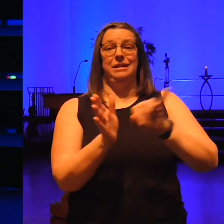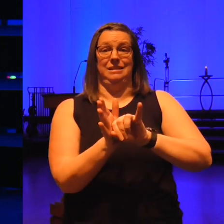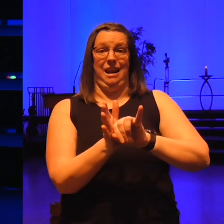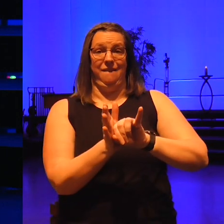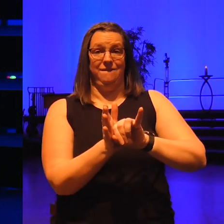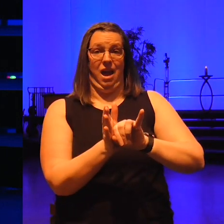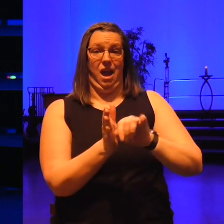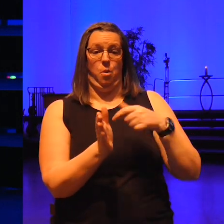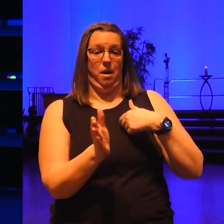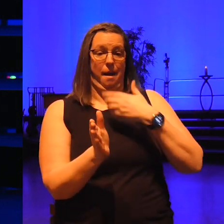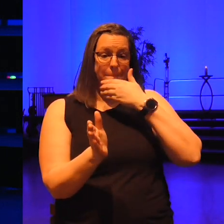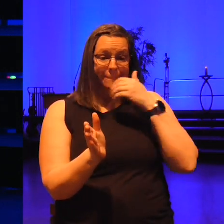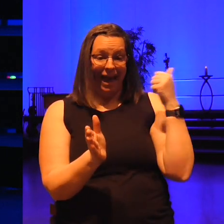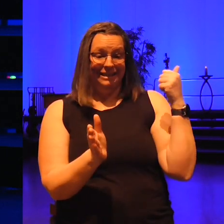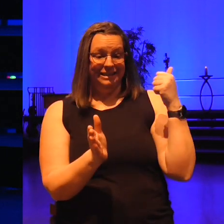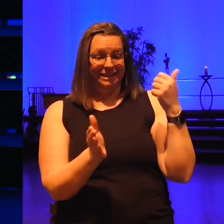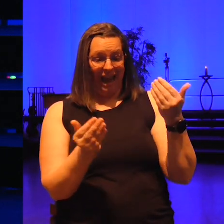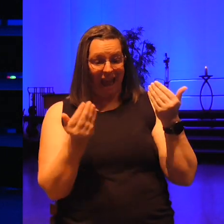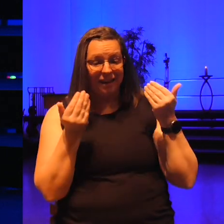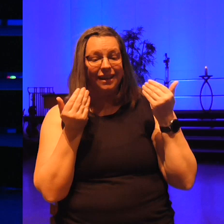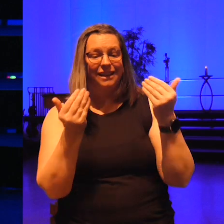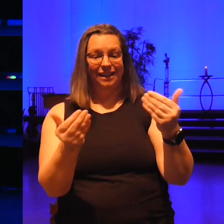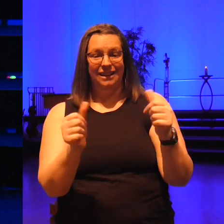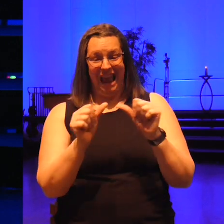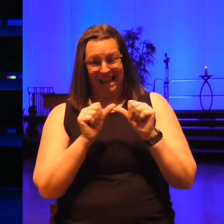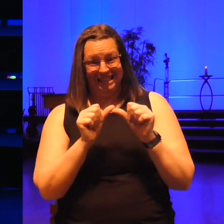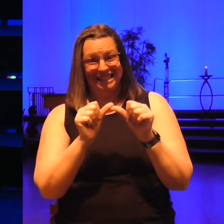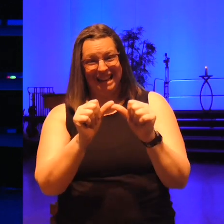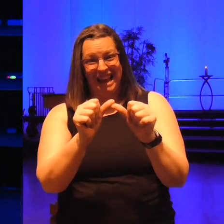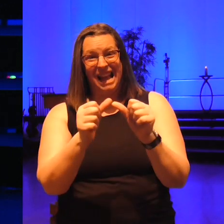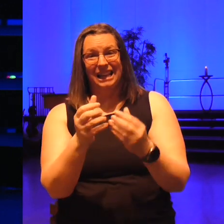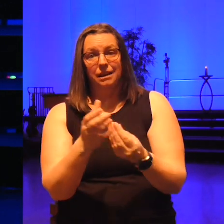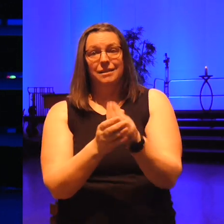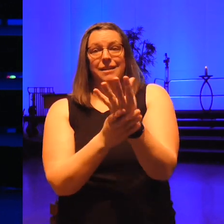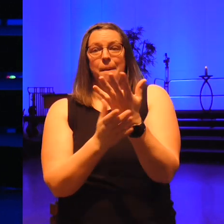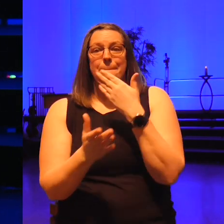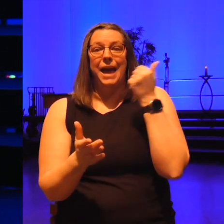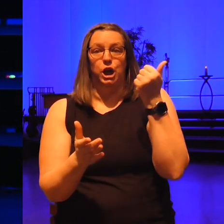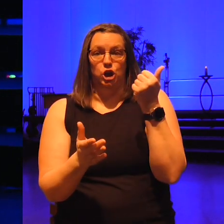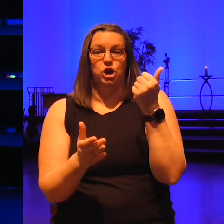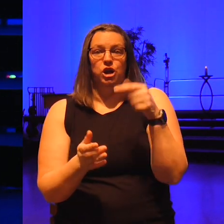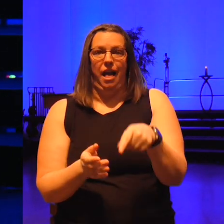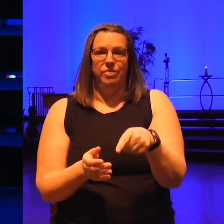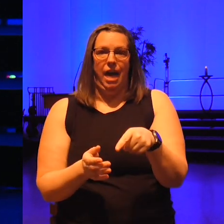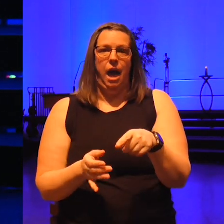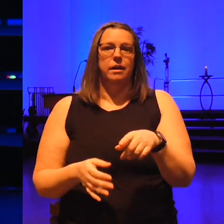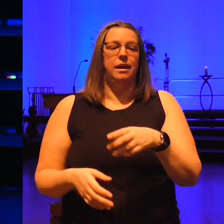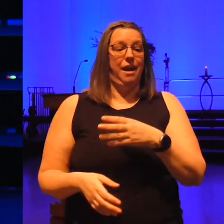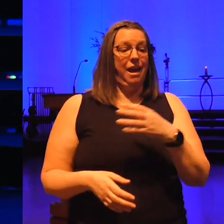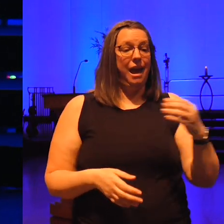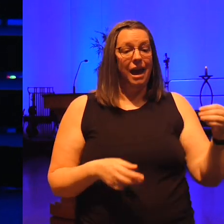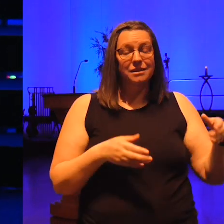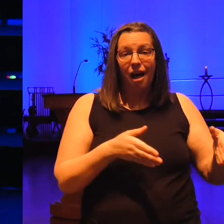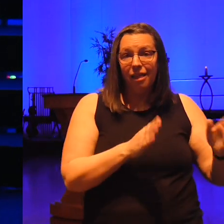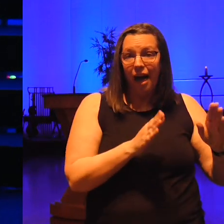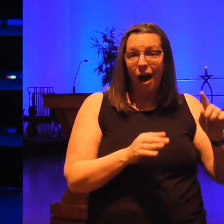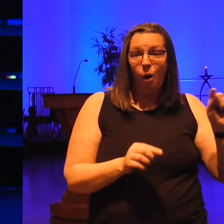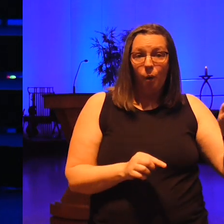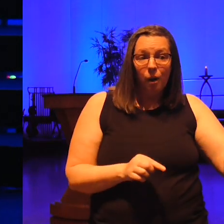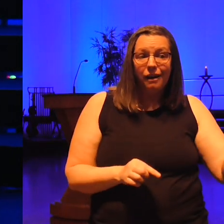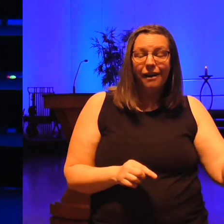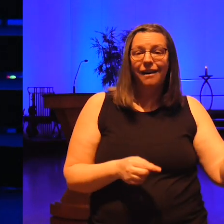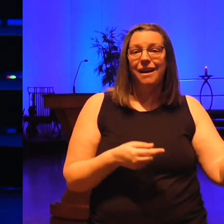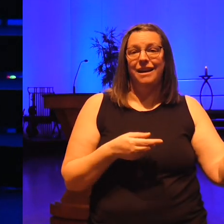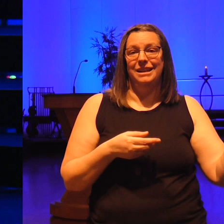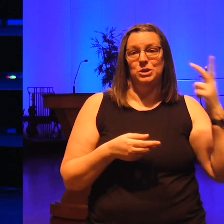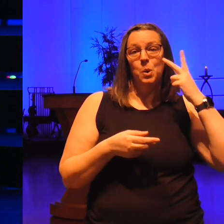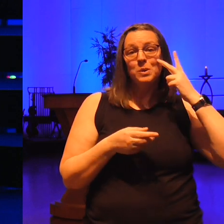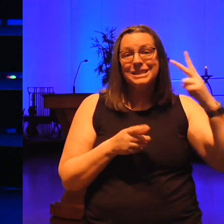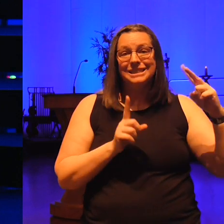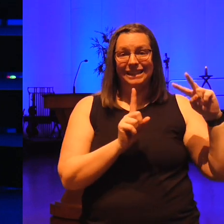and get even better at it and allow others in to realize that your flaws are not something to hide